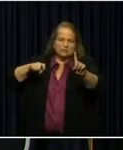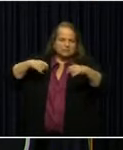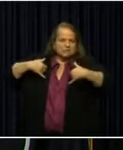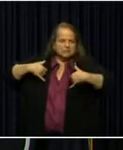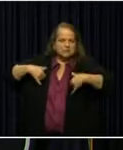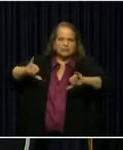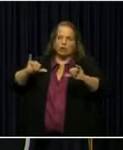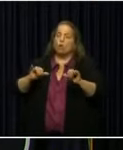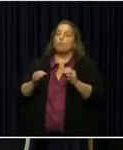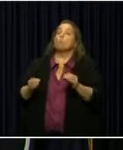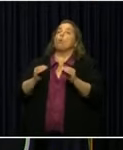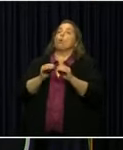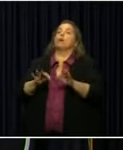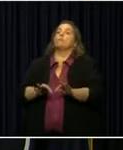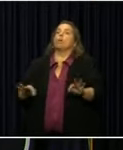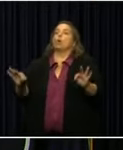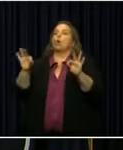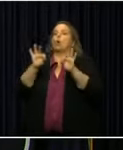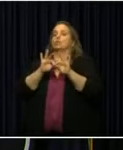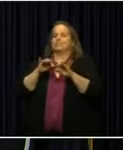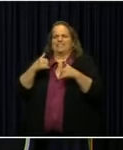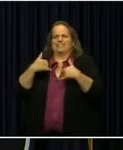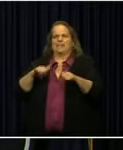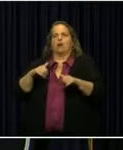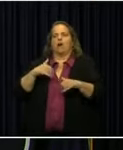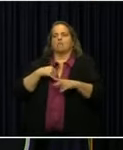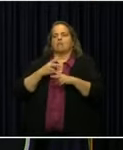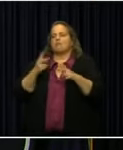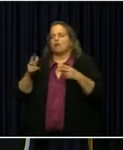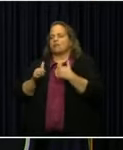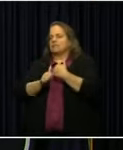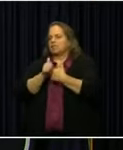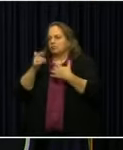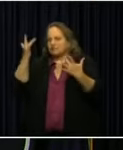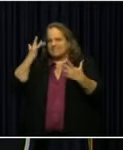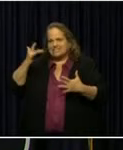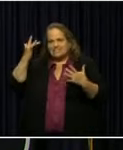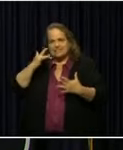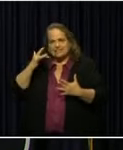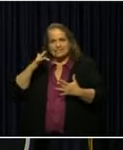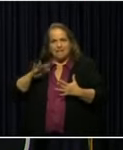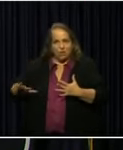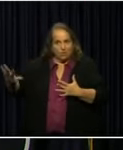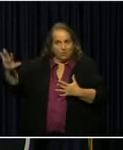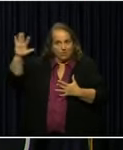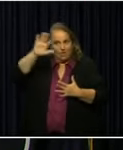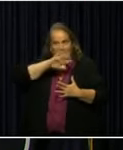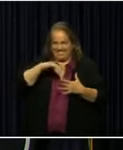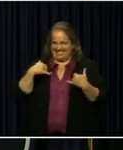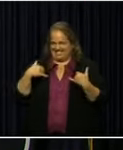IN SUFFICIENT SUPPLY FOR OUR HEALTH CARE, AND WE'RE GOING TO BE TALKING WITH OUR HEALTH CARE